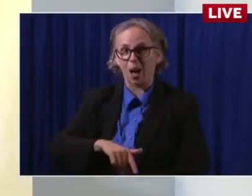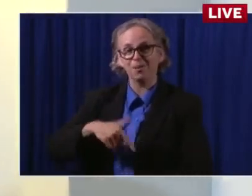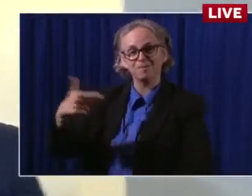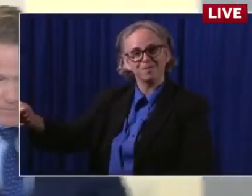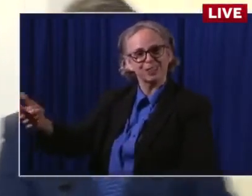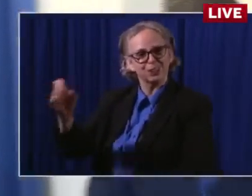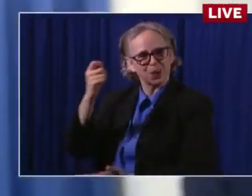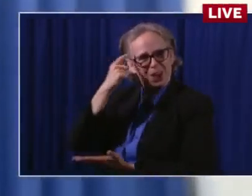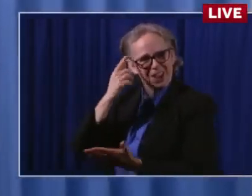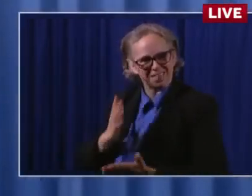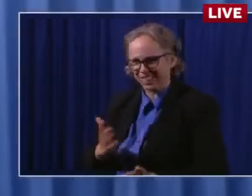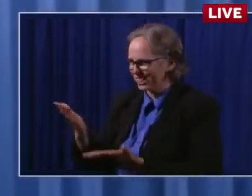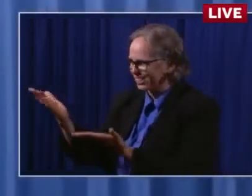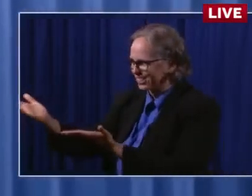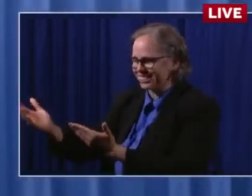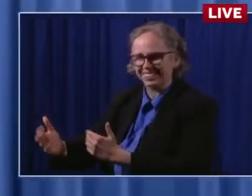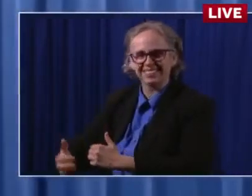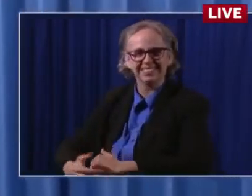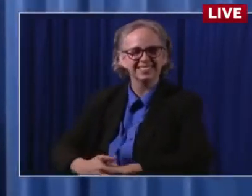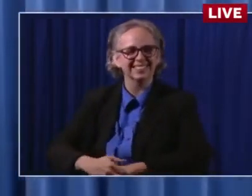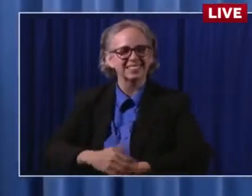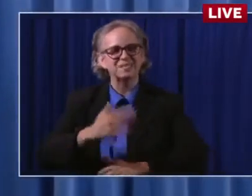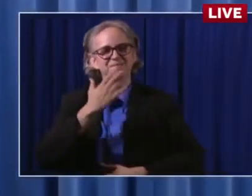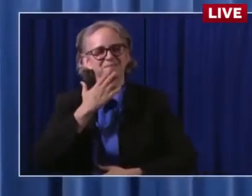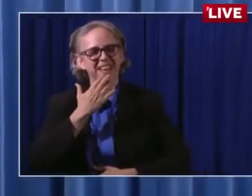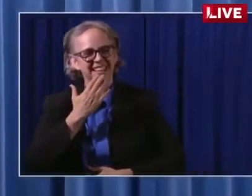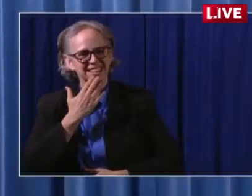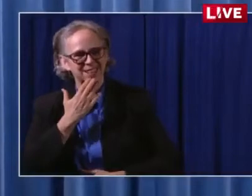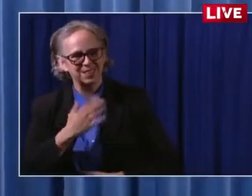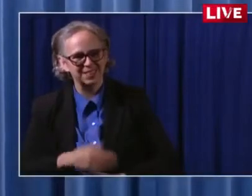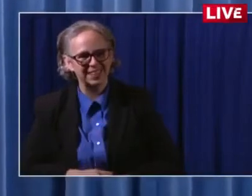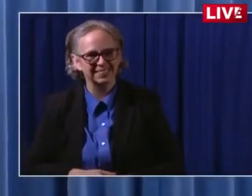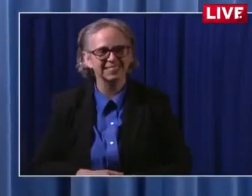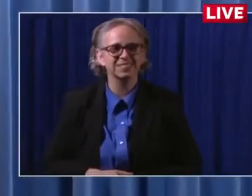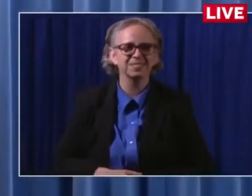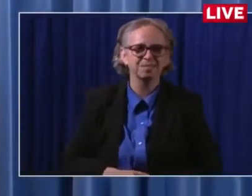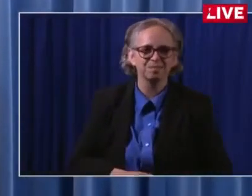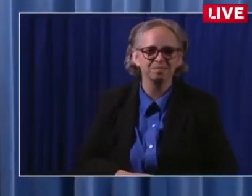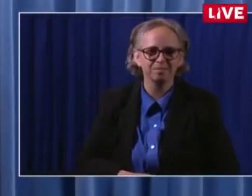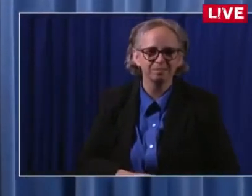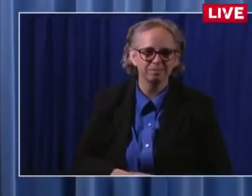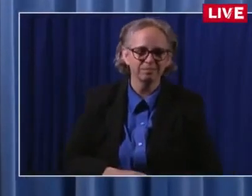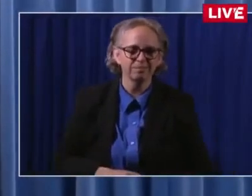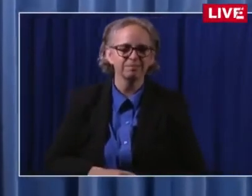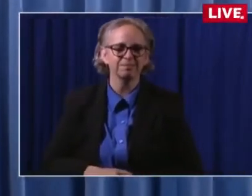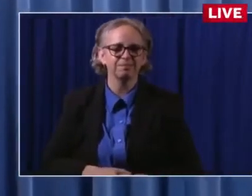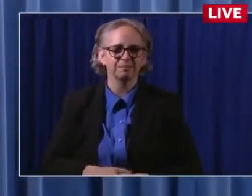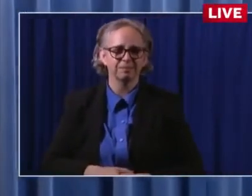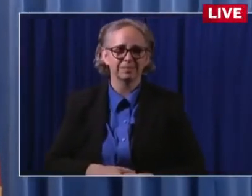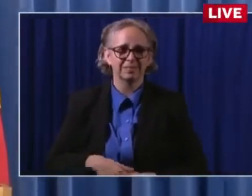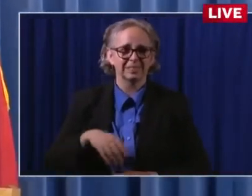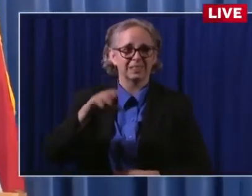WE WILL CONCLUDE WITH THAT AND TURN BACK TO THE GOVERNOR FOR A COUPLE OF MORE ITEMS. THANK YOU VERY MUCH.